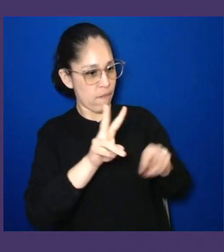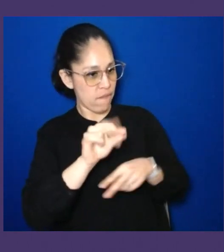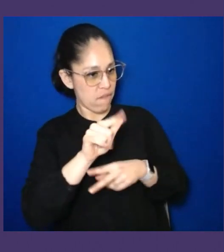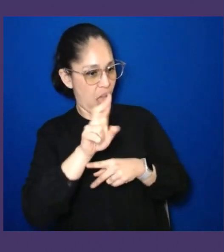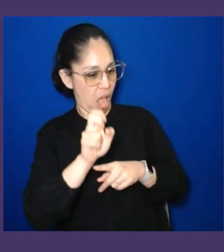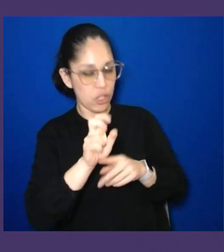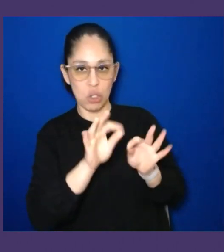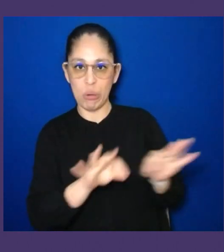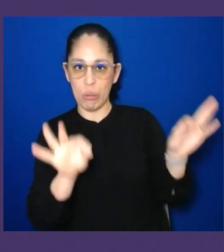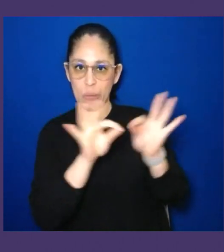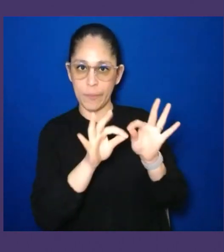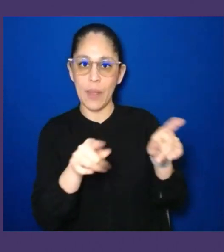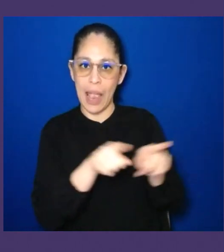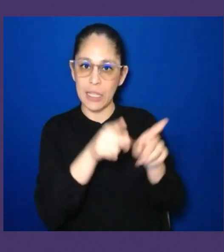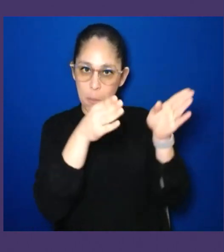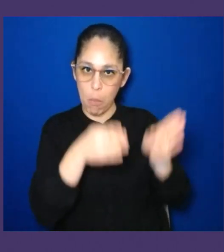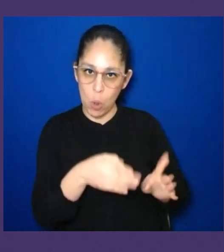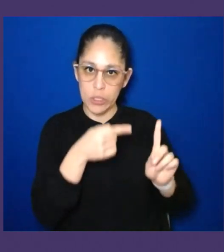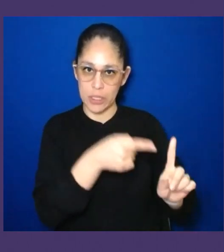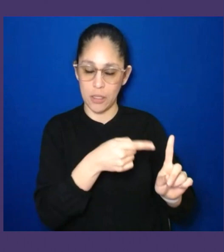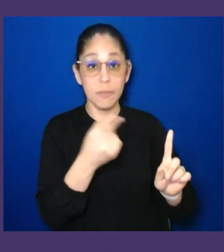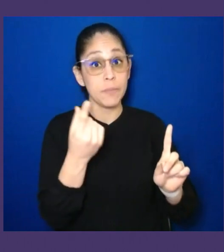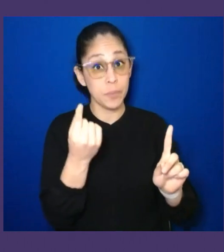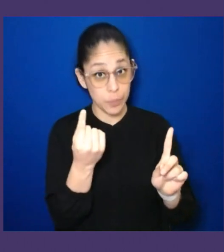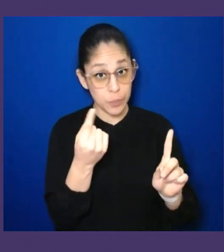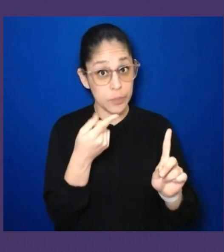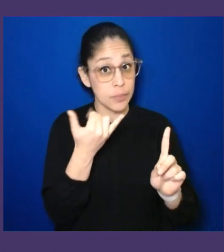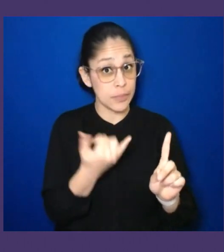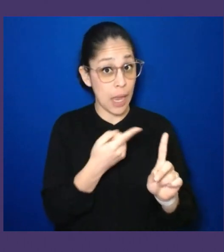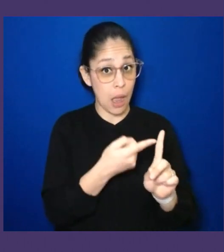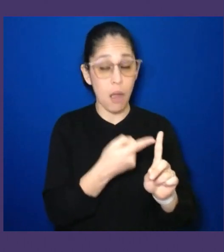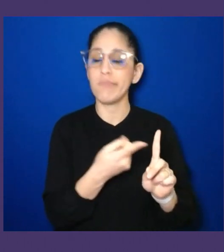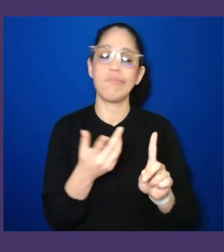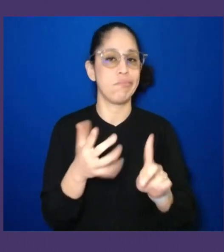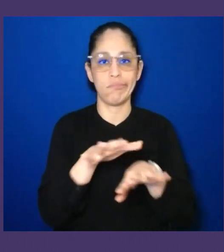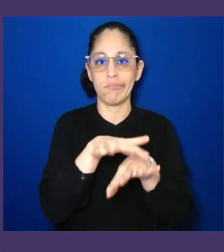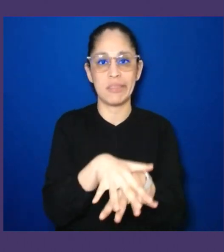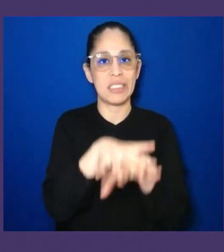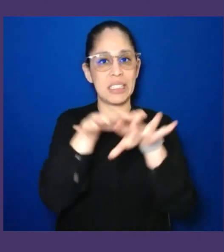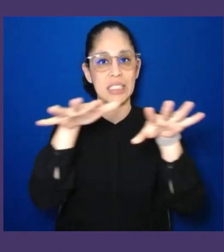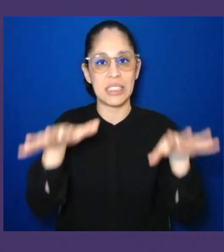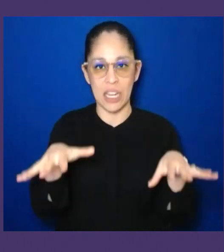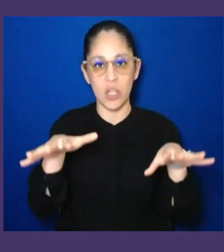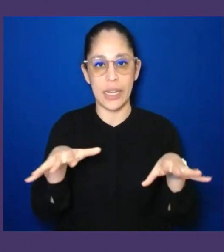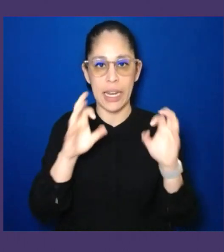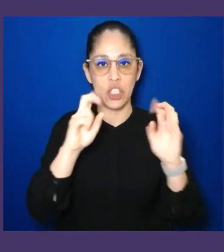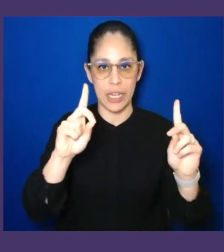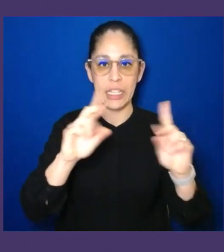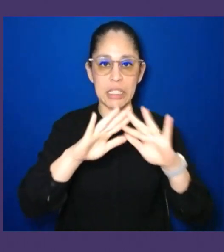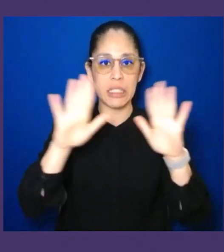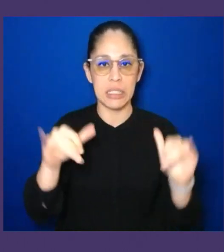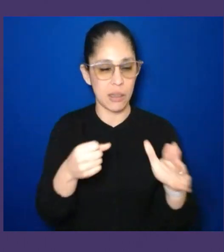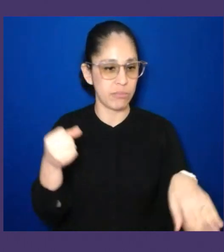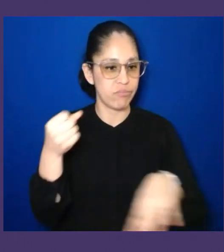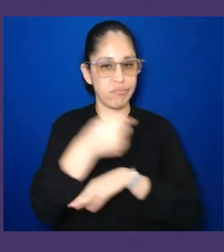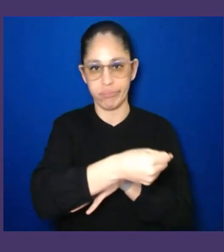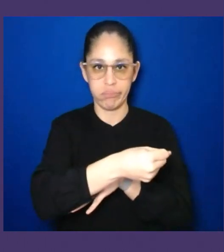They are then taken into a segregated education system, separate from